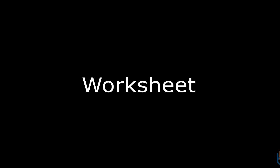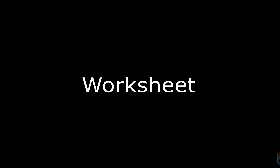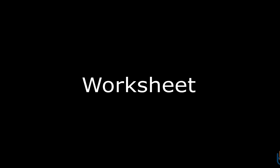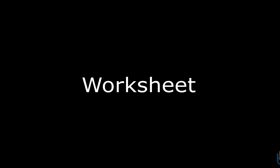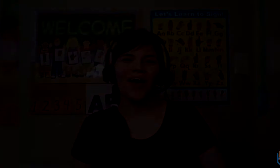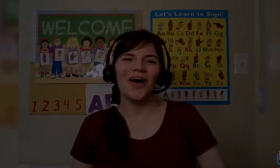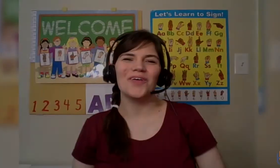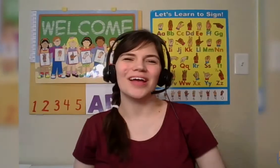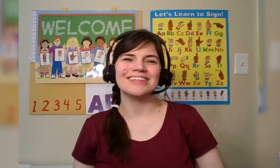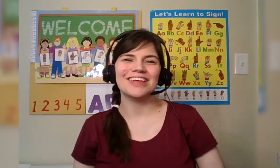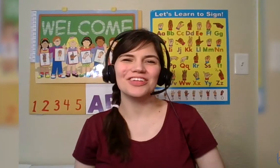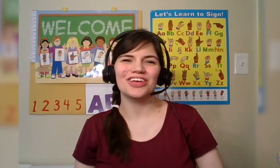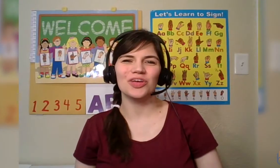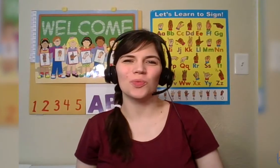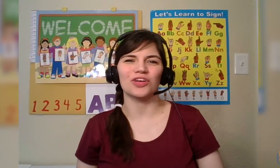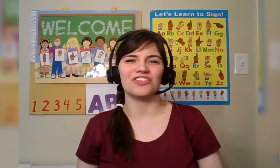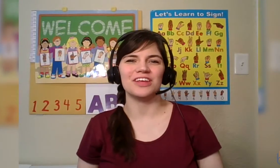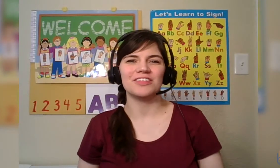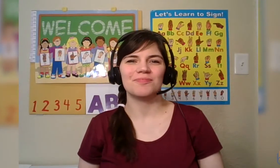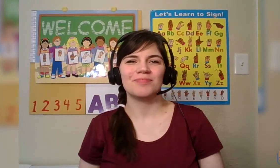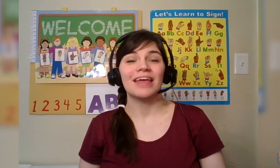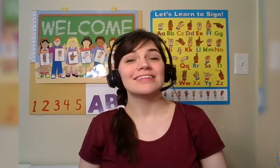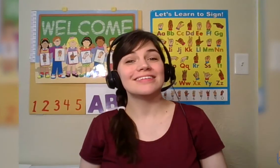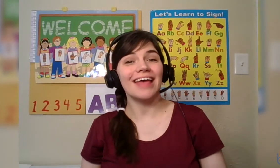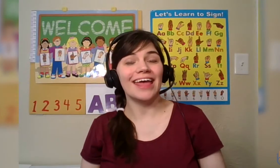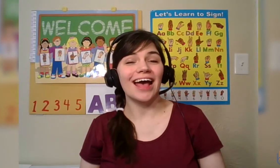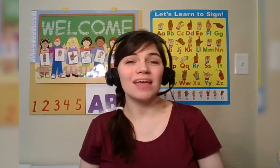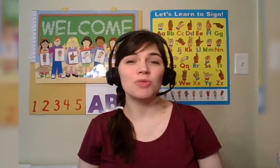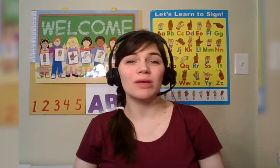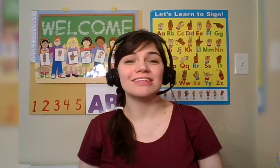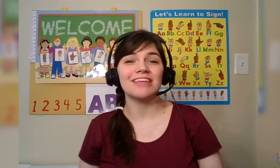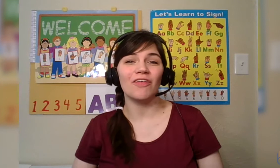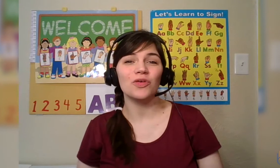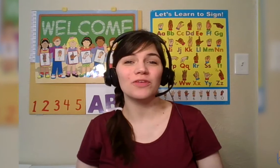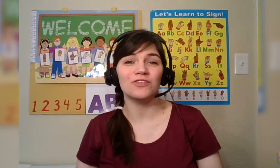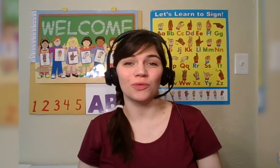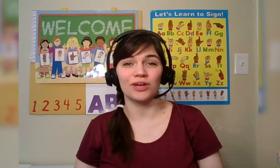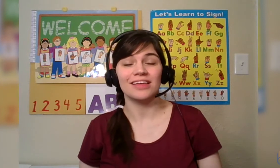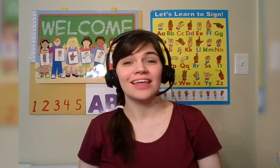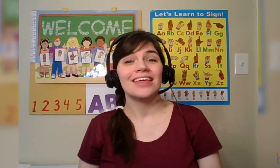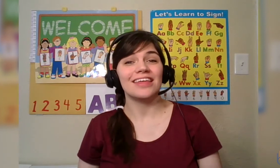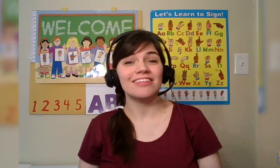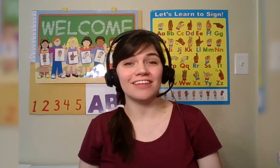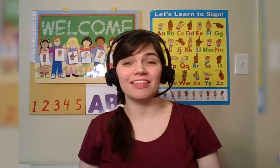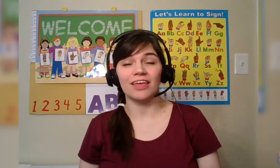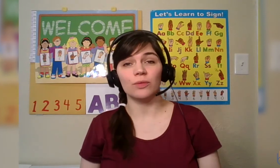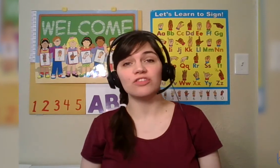All right, take a look at your worksheet. Today, I am going to tell you a story in sign language